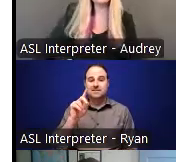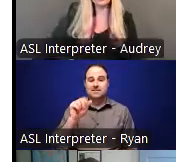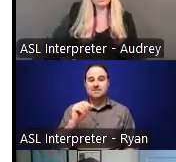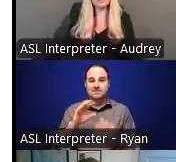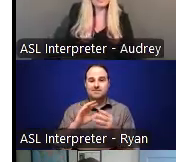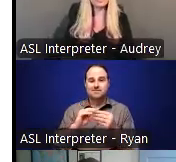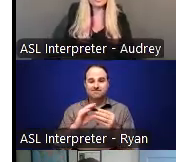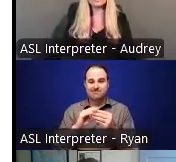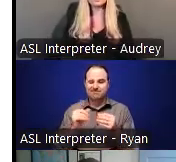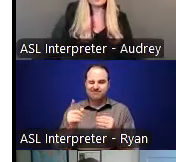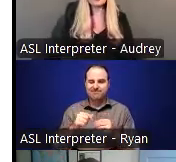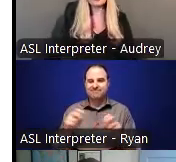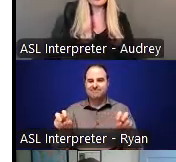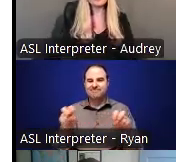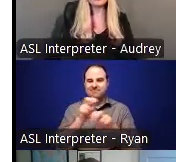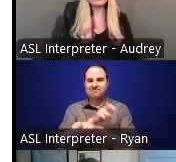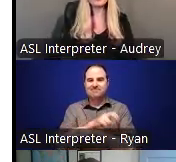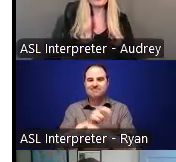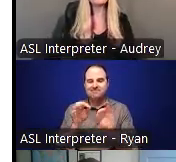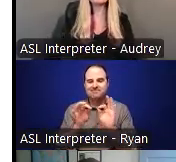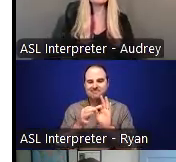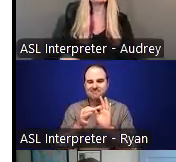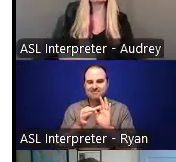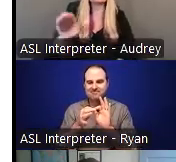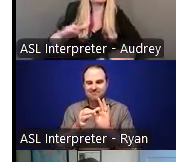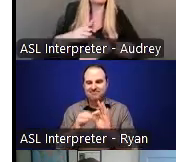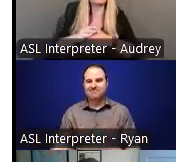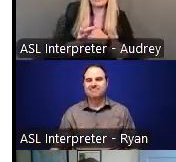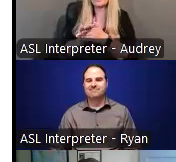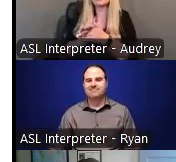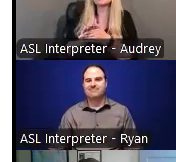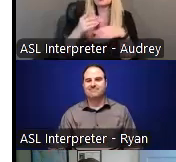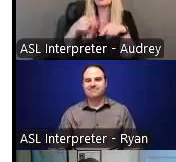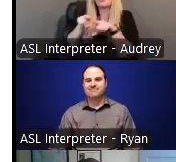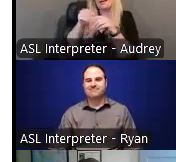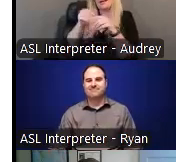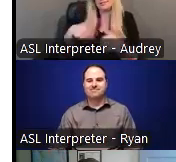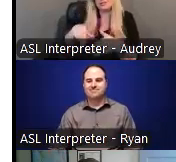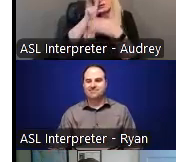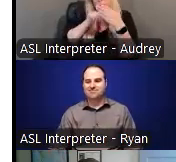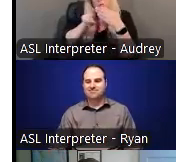researcher, I always say this to Amanda and I'm sure Jess and Danny has heard this from